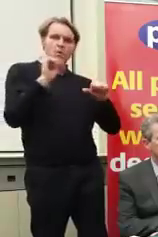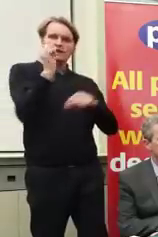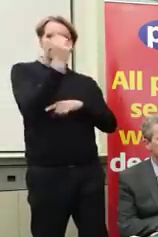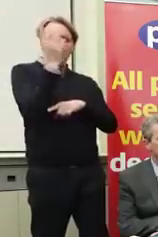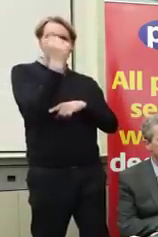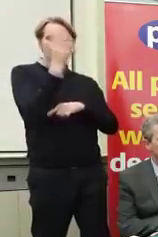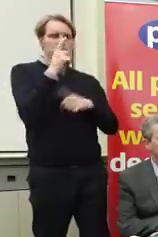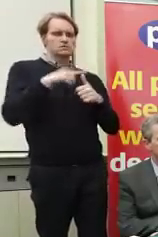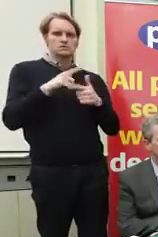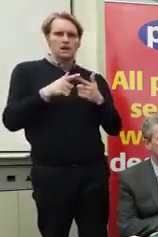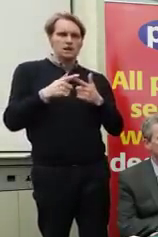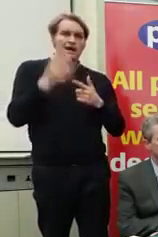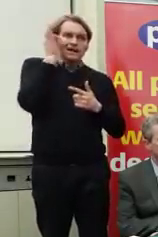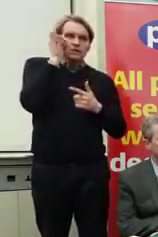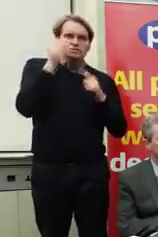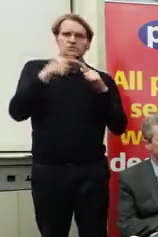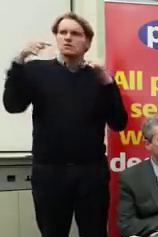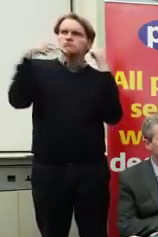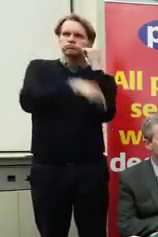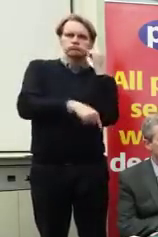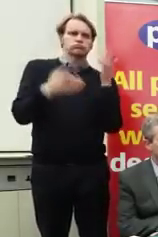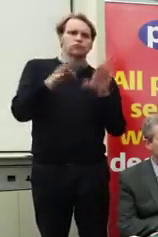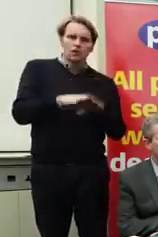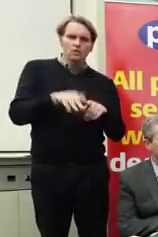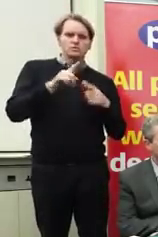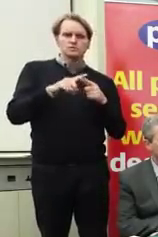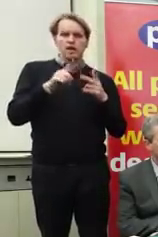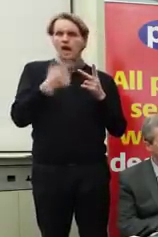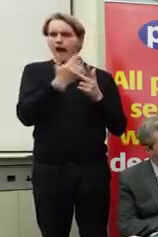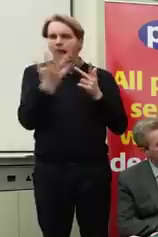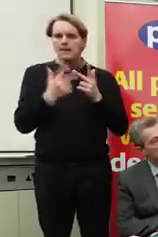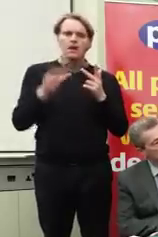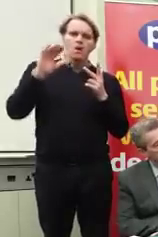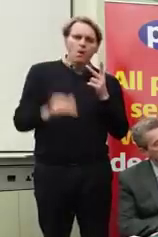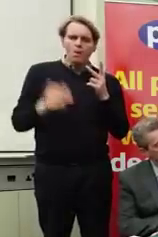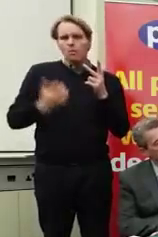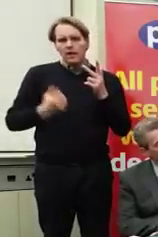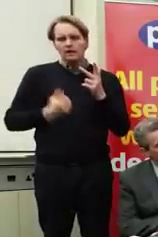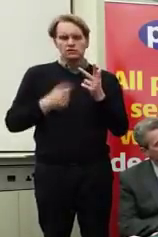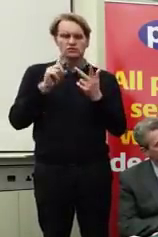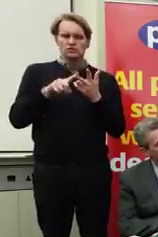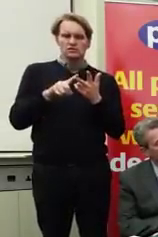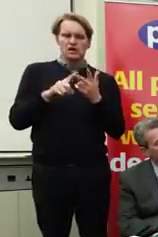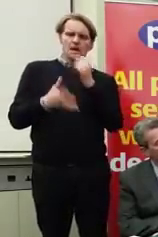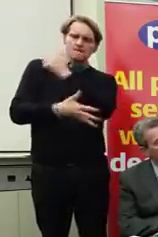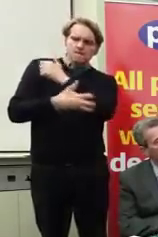councils have to go bust? How many more people have to live in poverty wages before they actually act? So there was a lot of anger in the chamber today